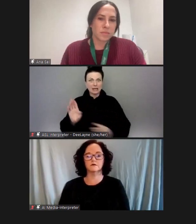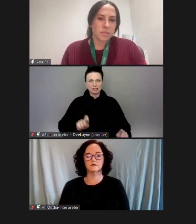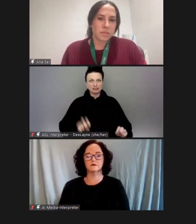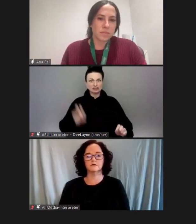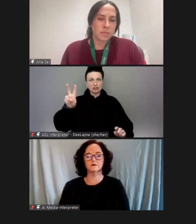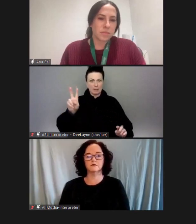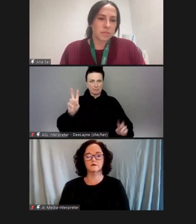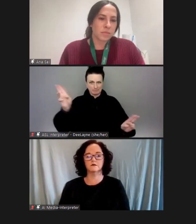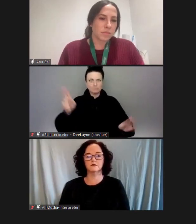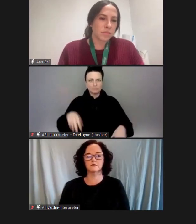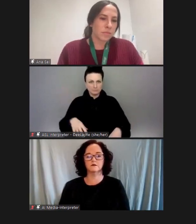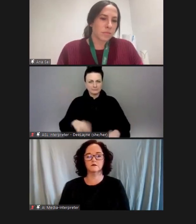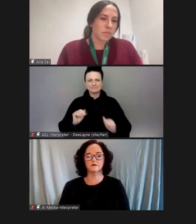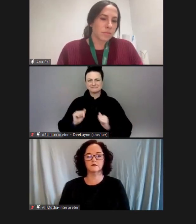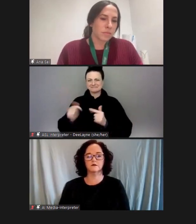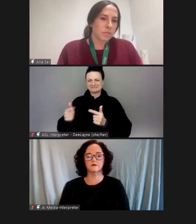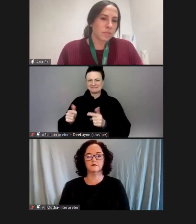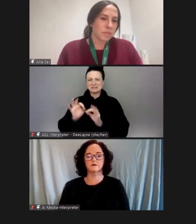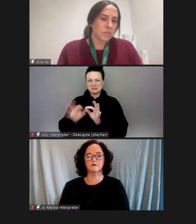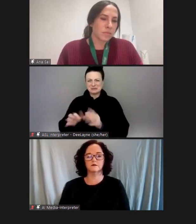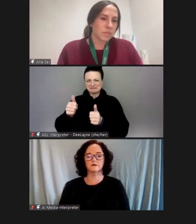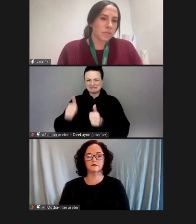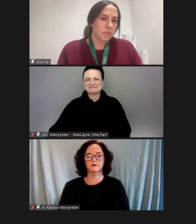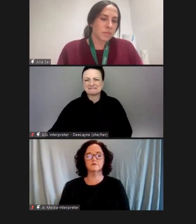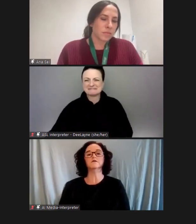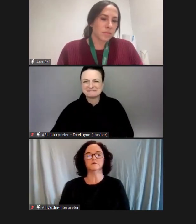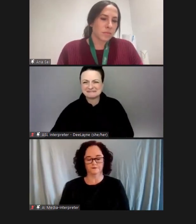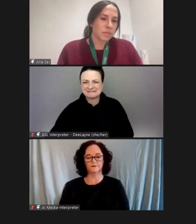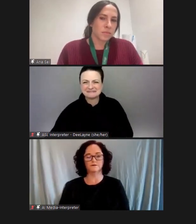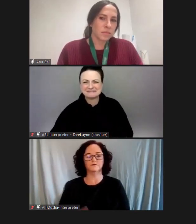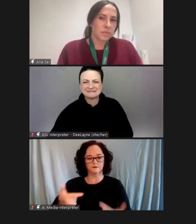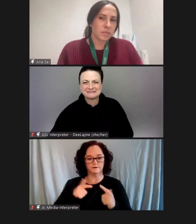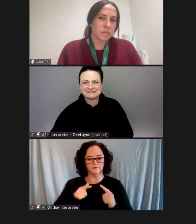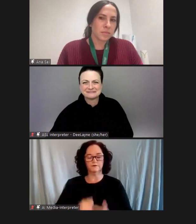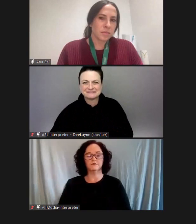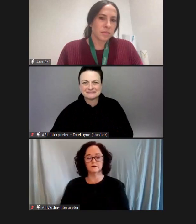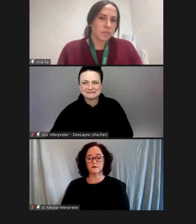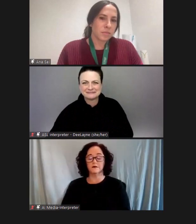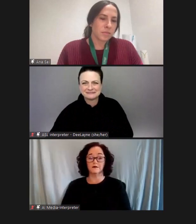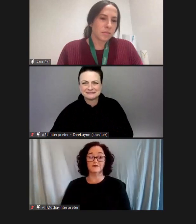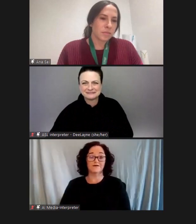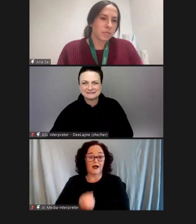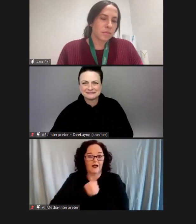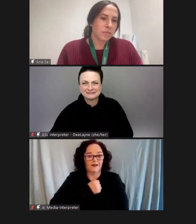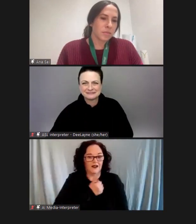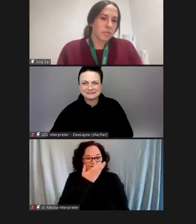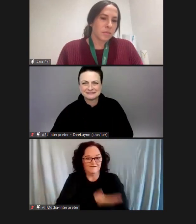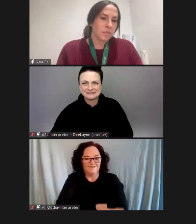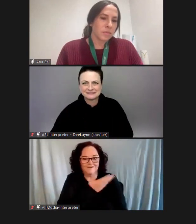the next thing we're going to do I I love that I can have these numbers to